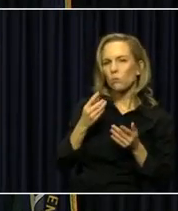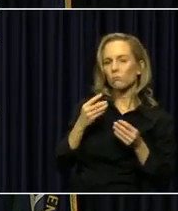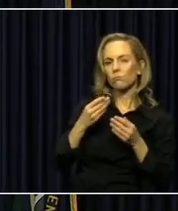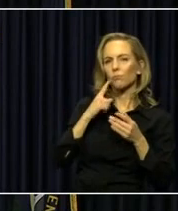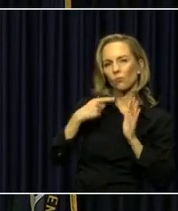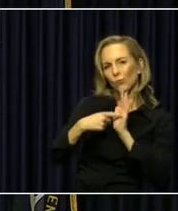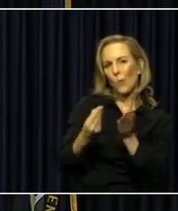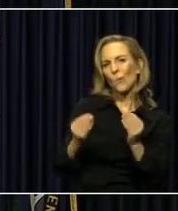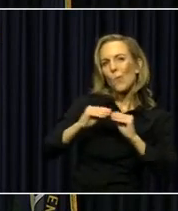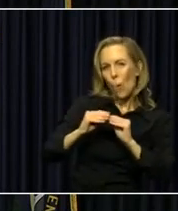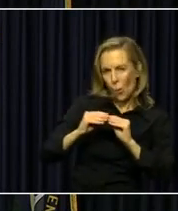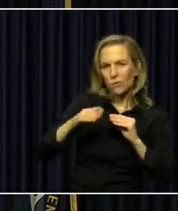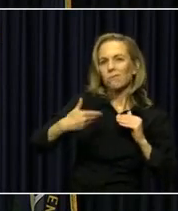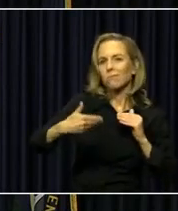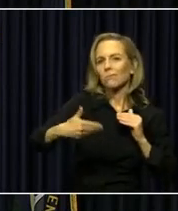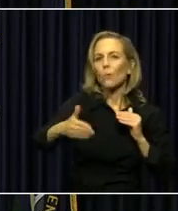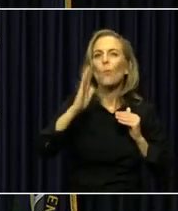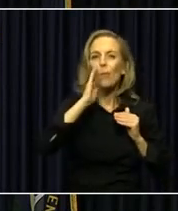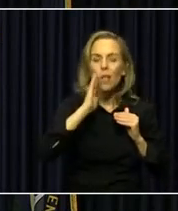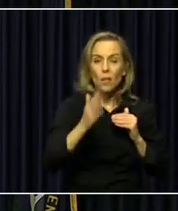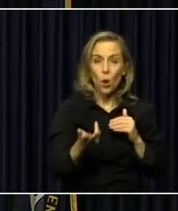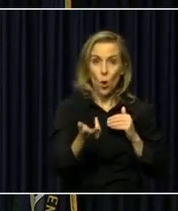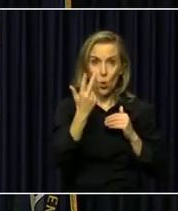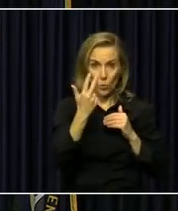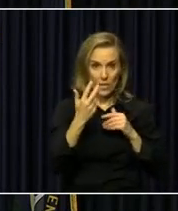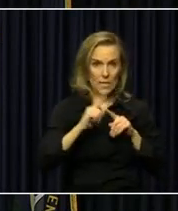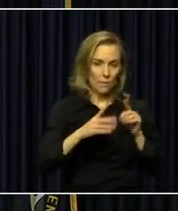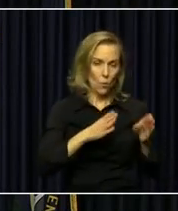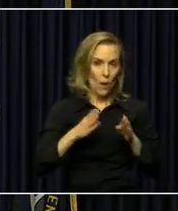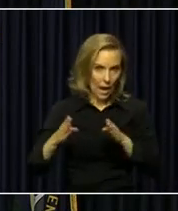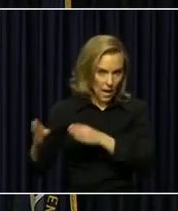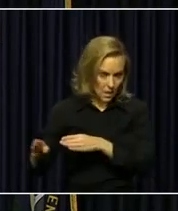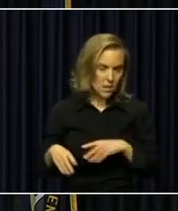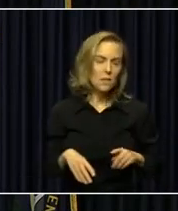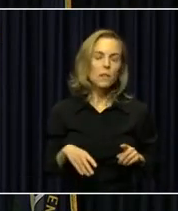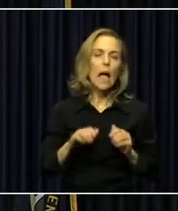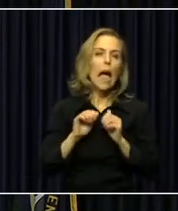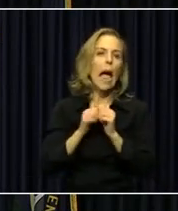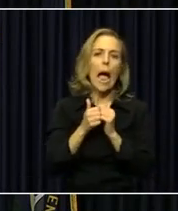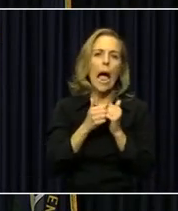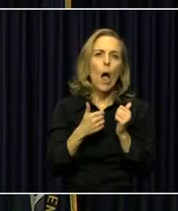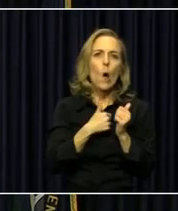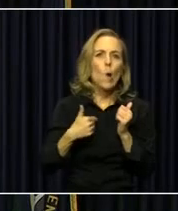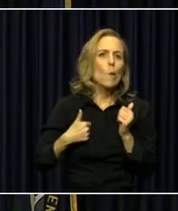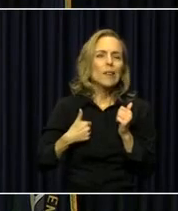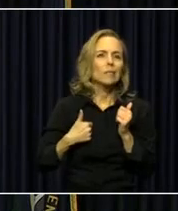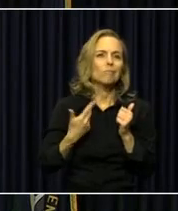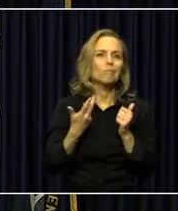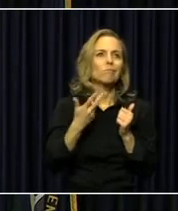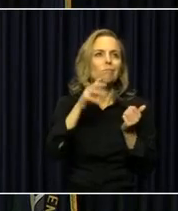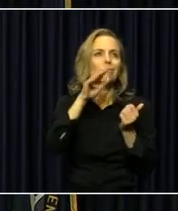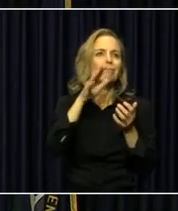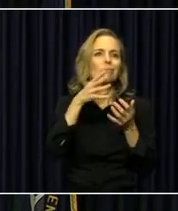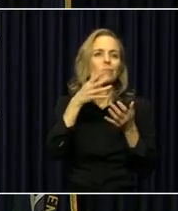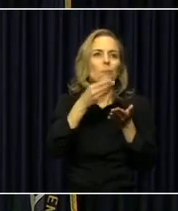WE JUST GOT ANOTHER UPDATE ON